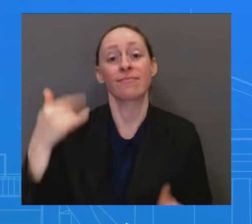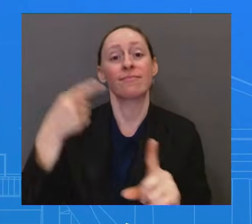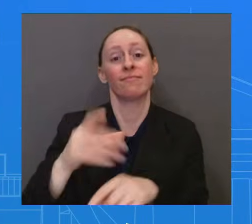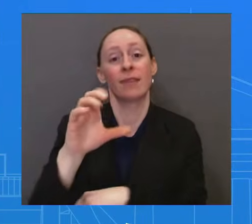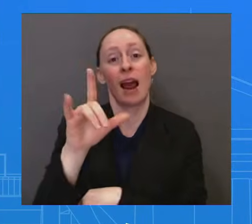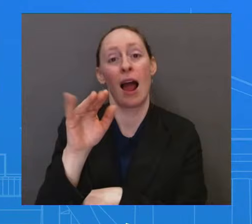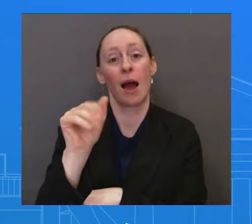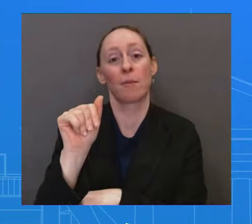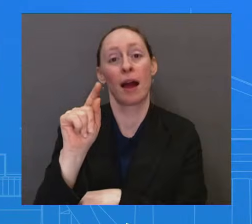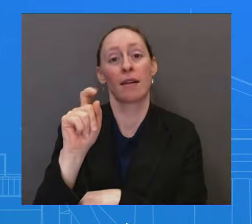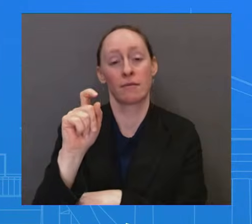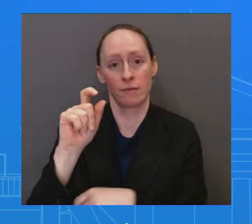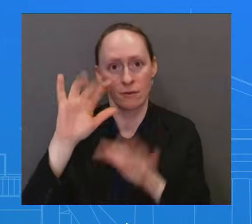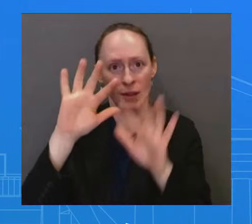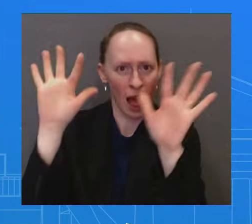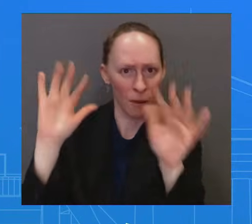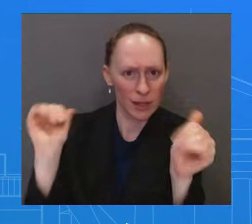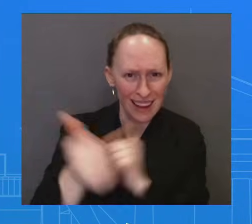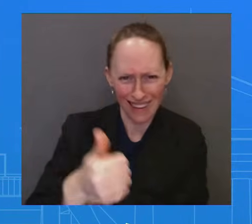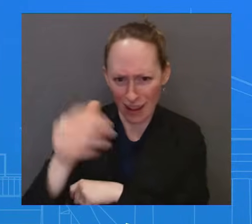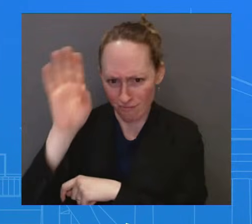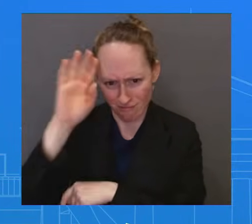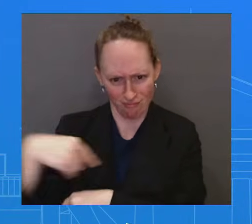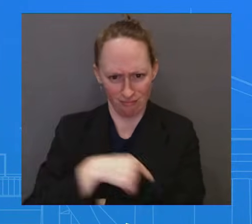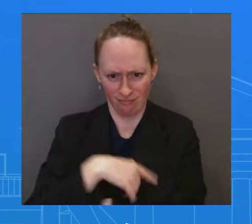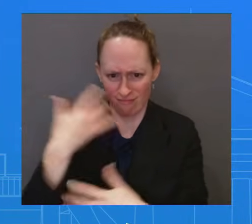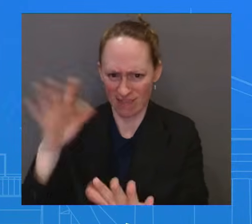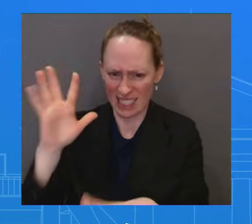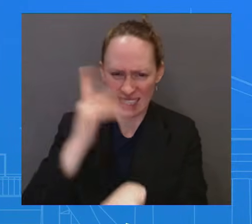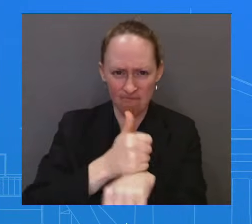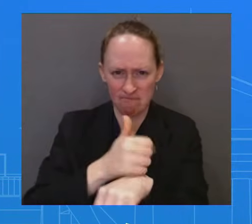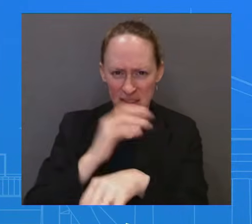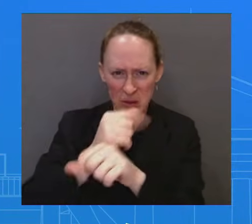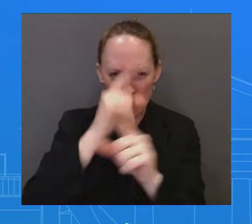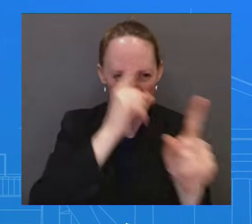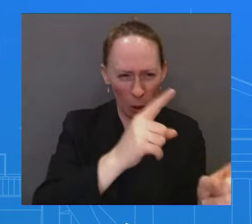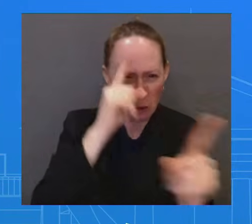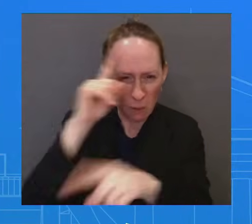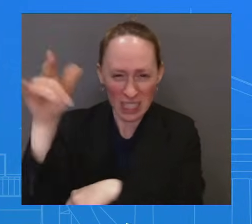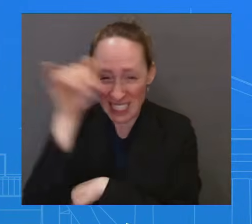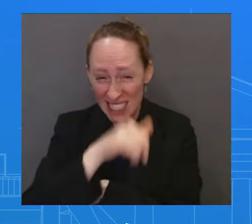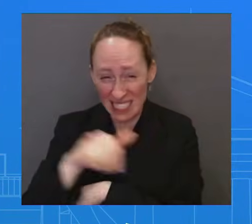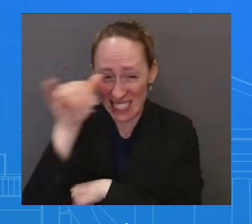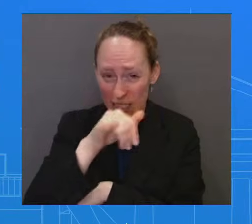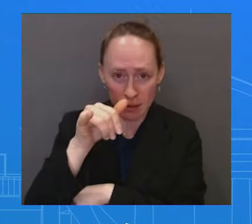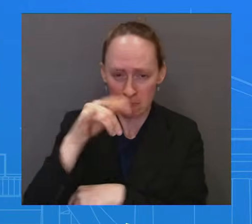including securing a historic agreement at the COP28 to transition away from fossil fuels